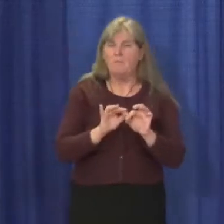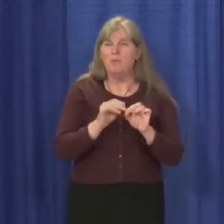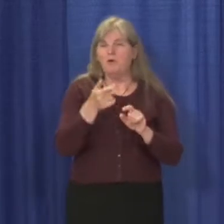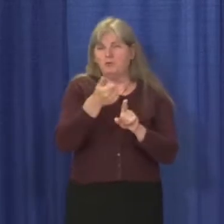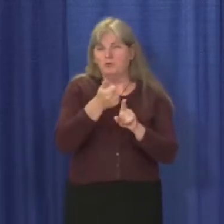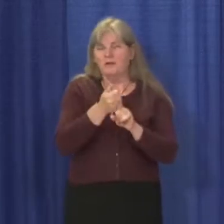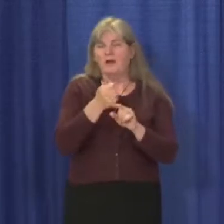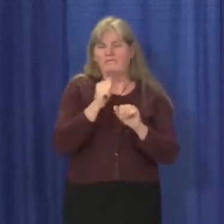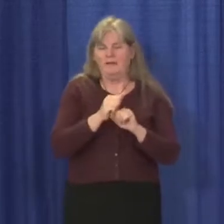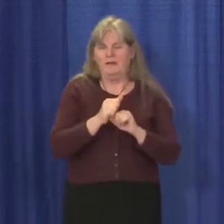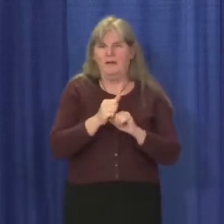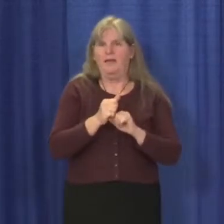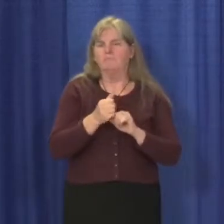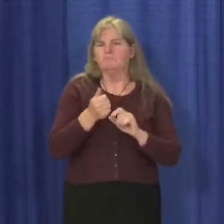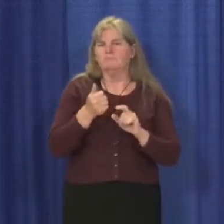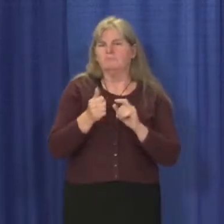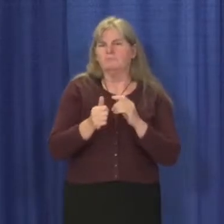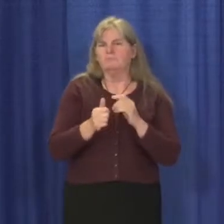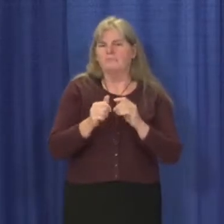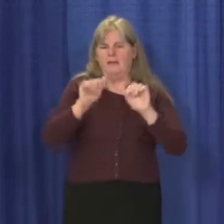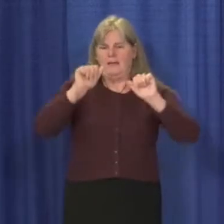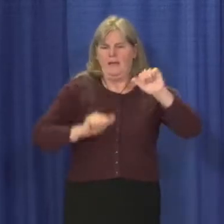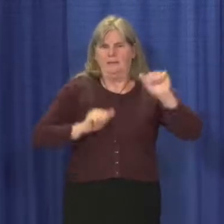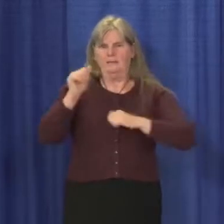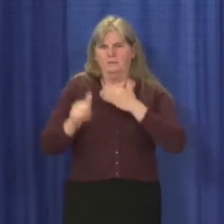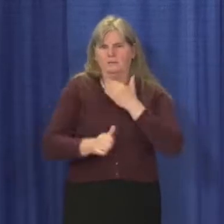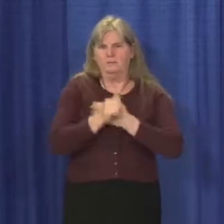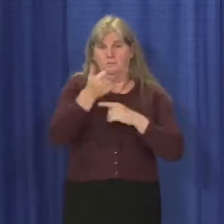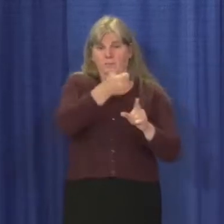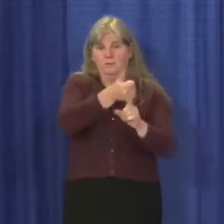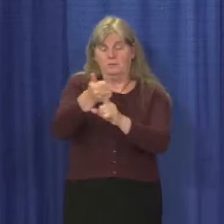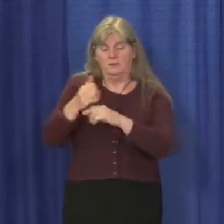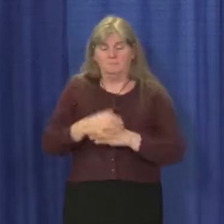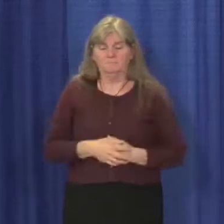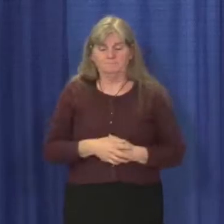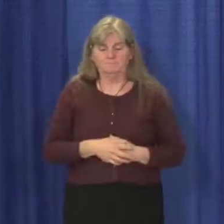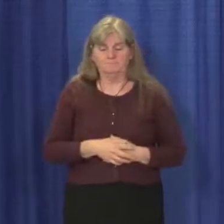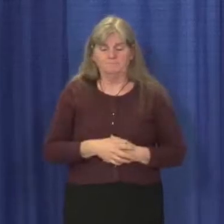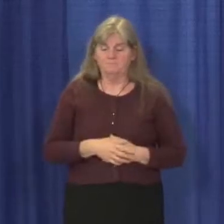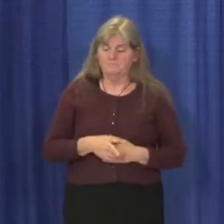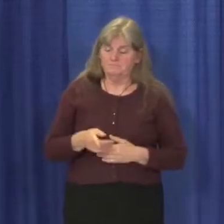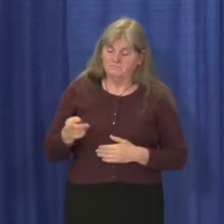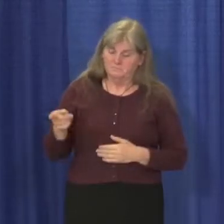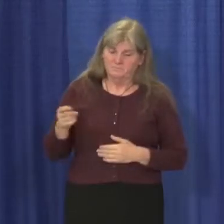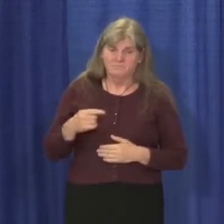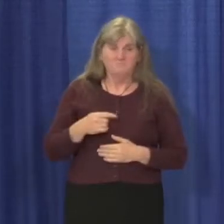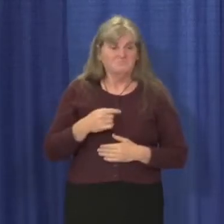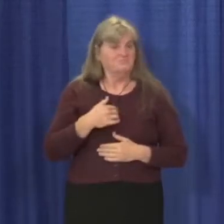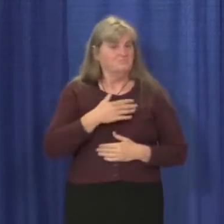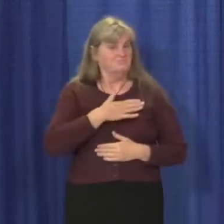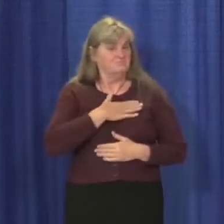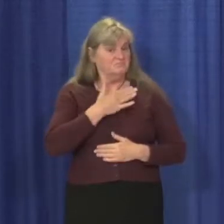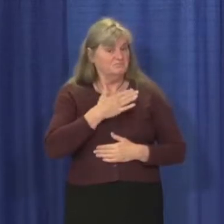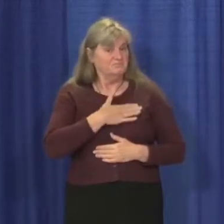assessment. Like the premier I am pleased people are continuing to come